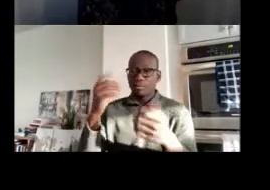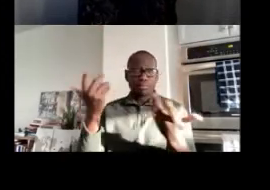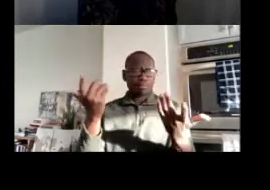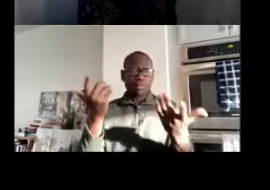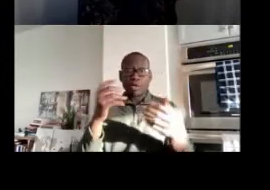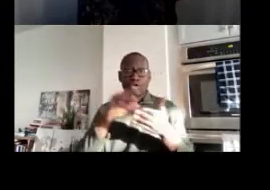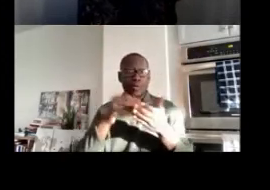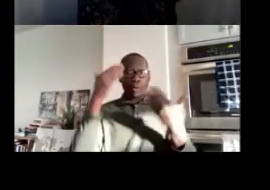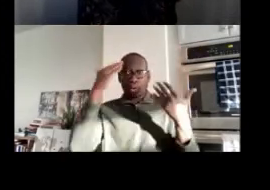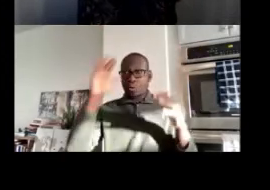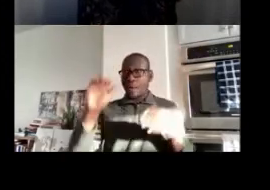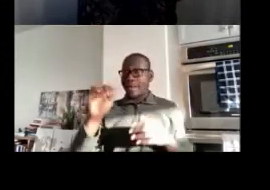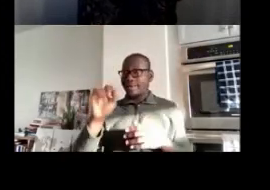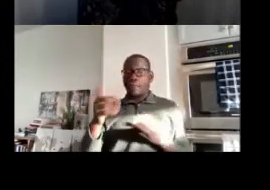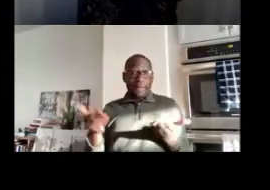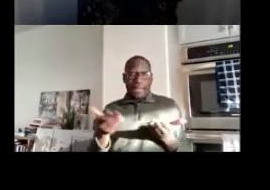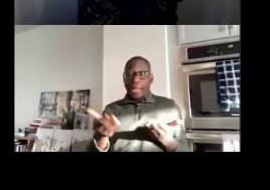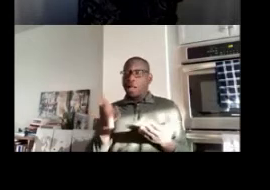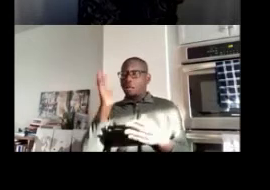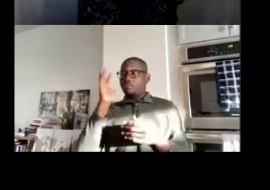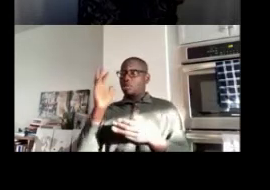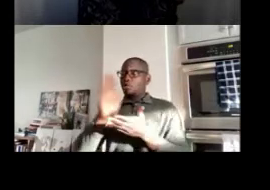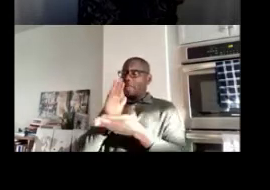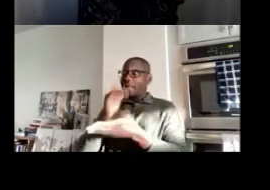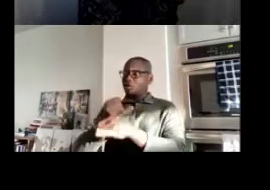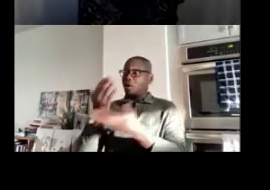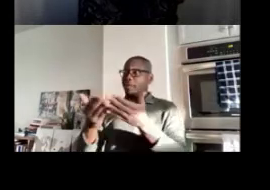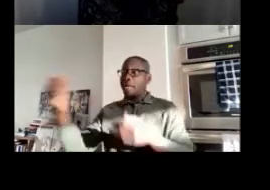in a lecture Hall, the student doesn't know American Sign Language.